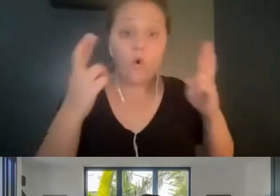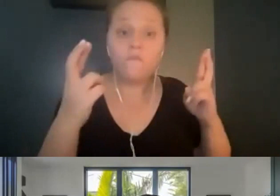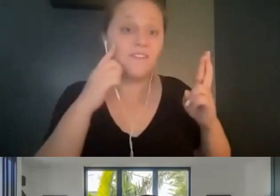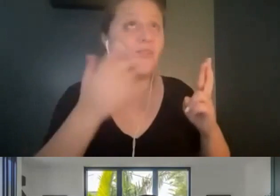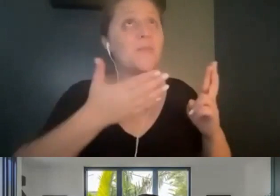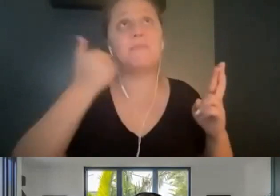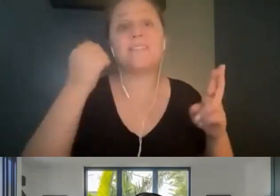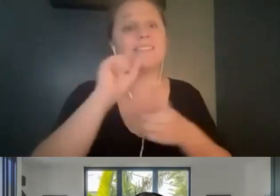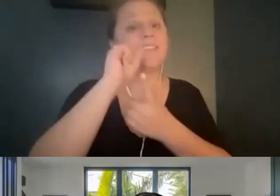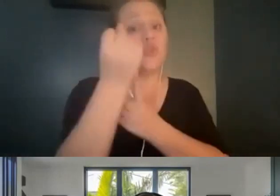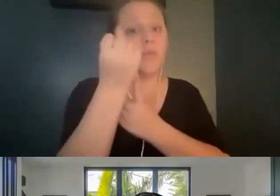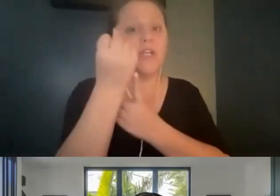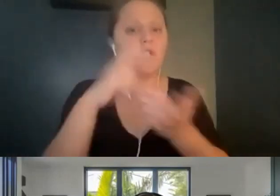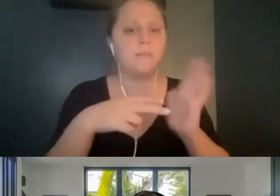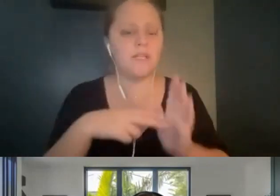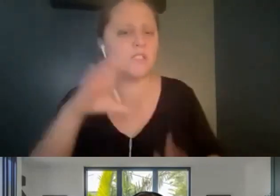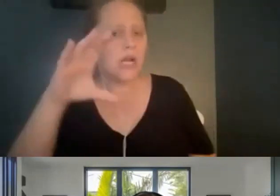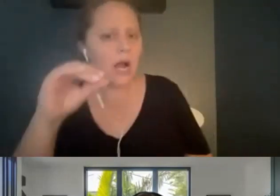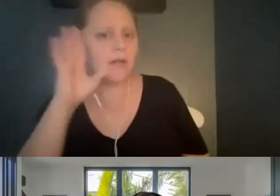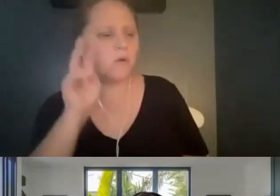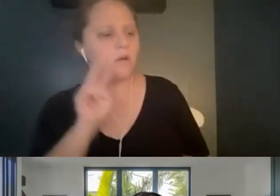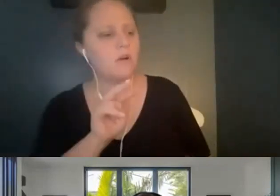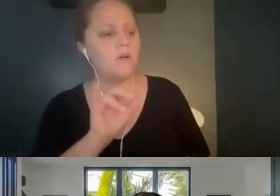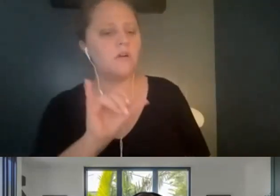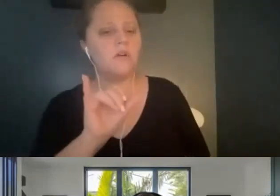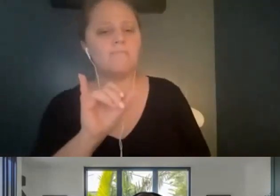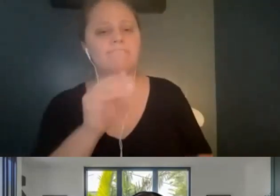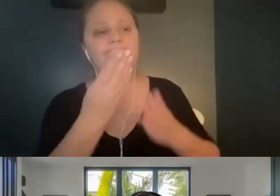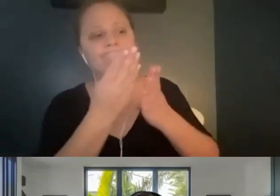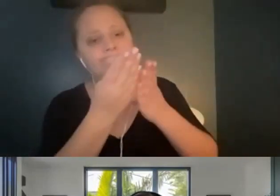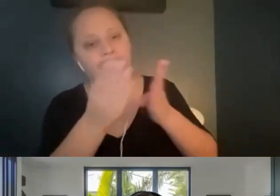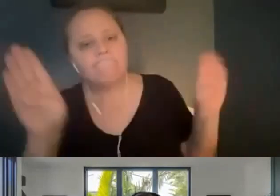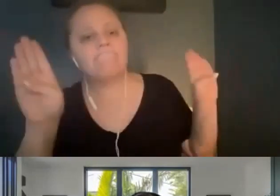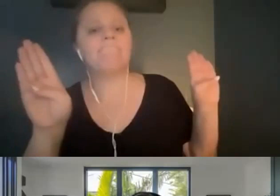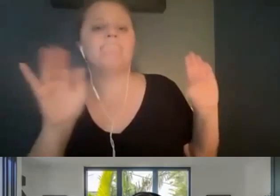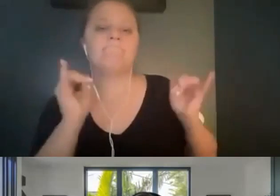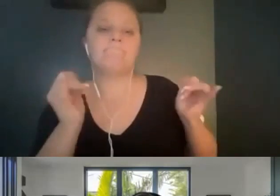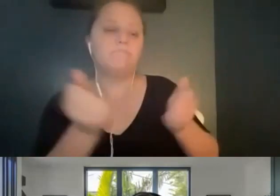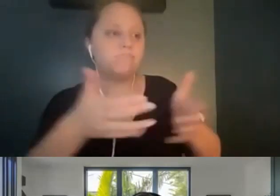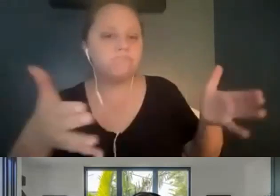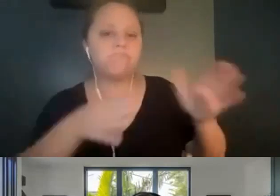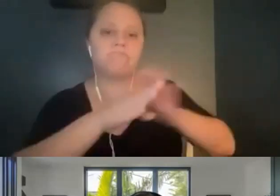opportunity for the companies to expand their consideration and grow their communication channels and modes